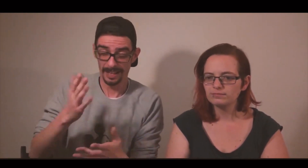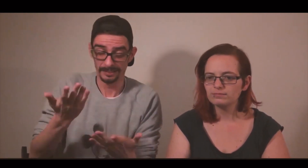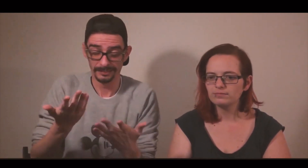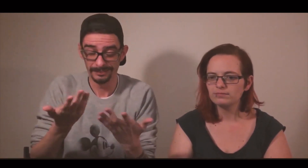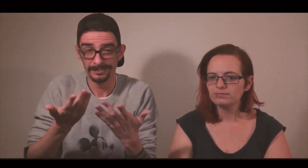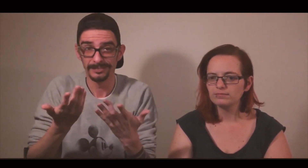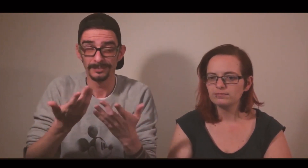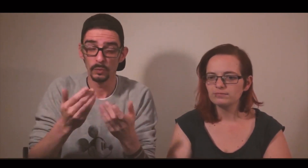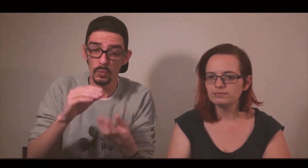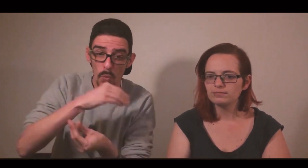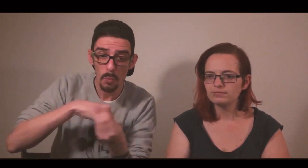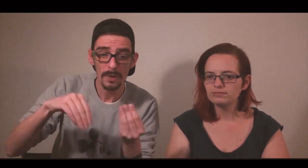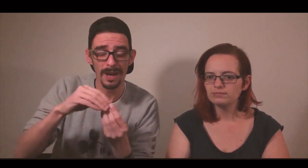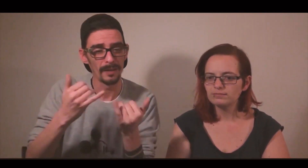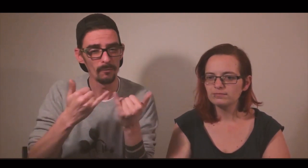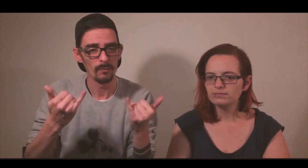How did he deal with it?